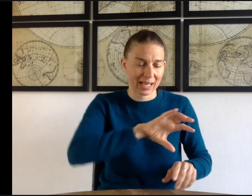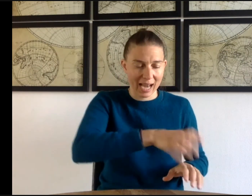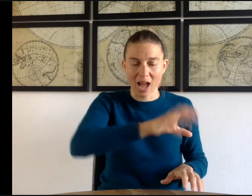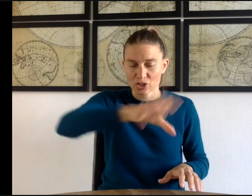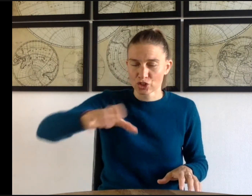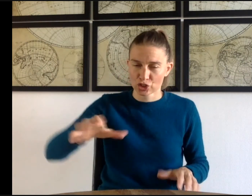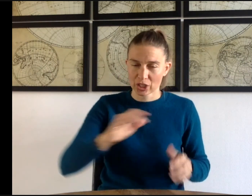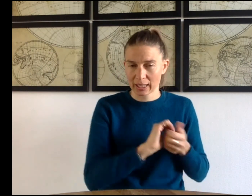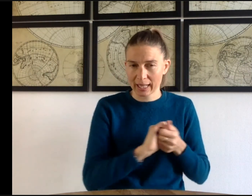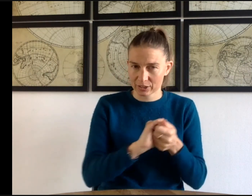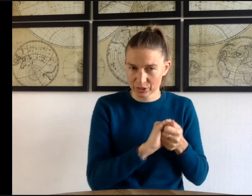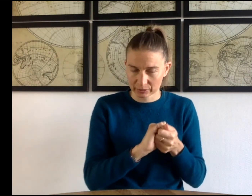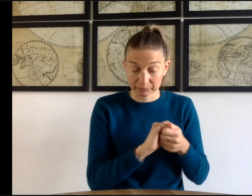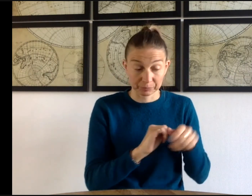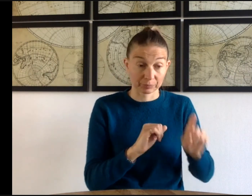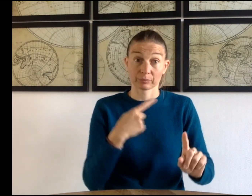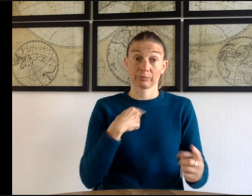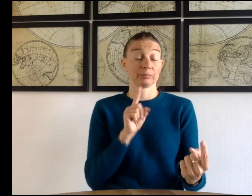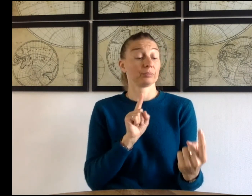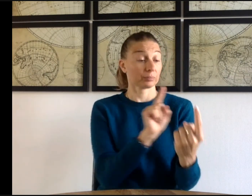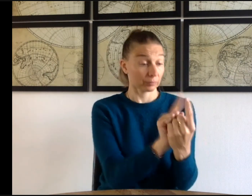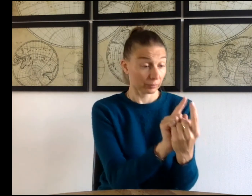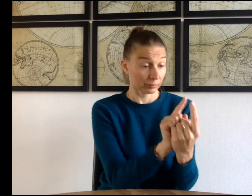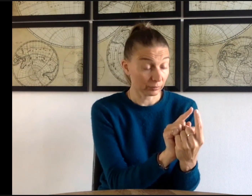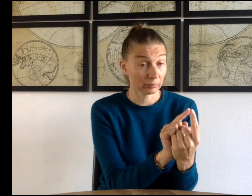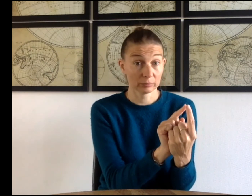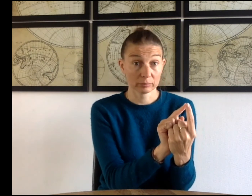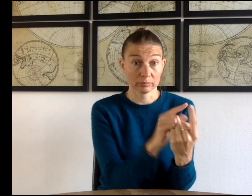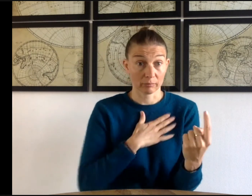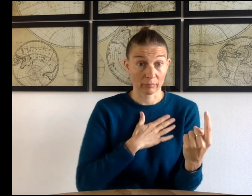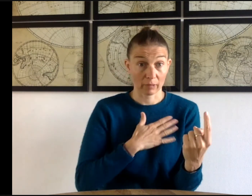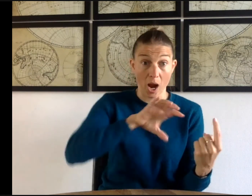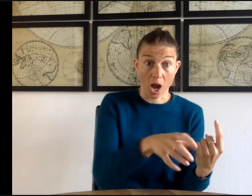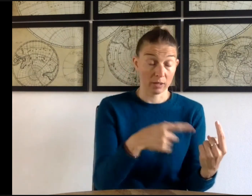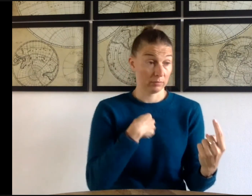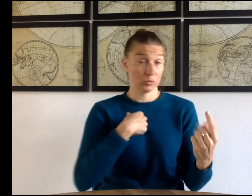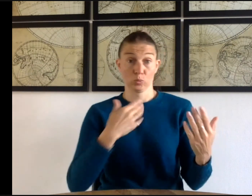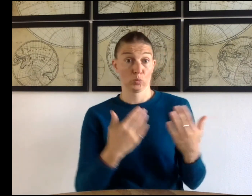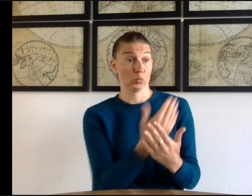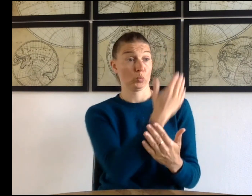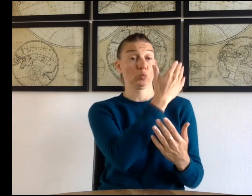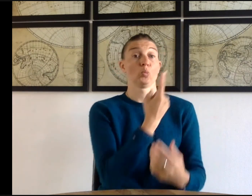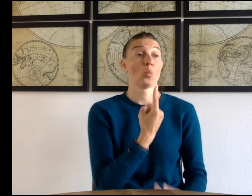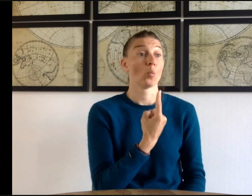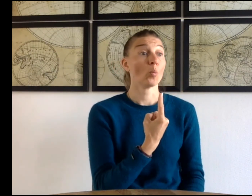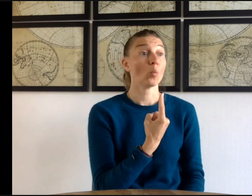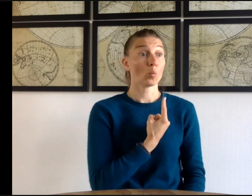and I was new because I was the only person with a disability.